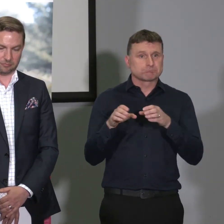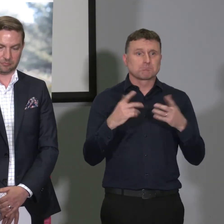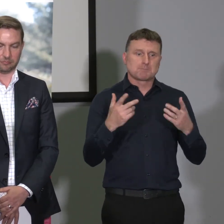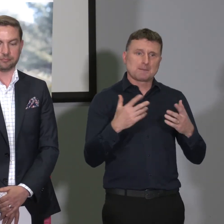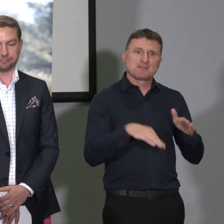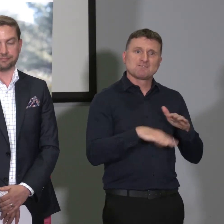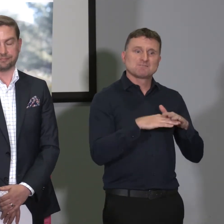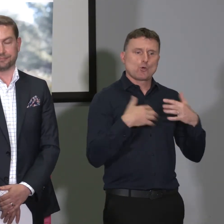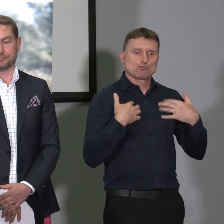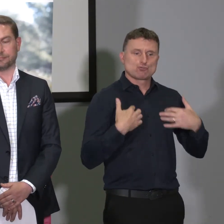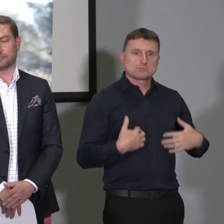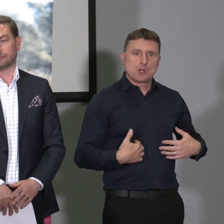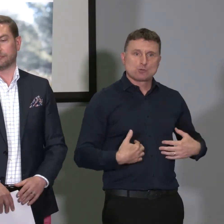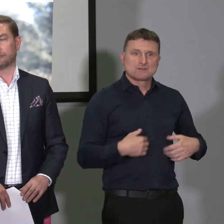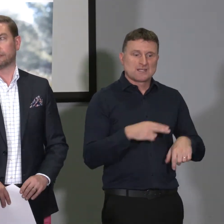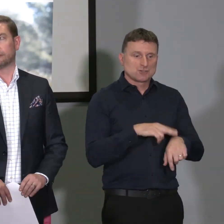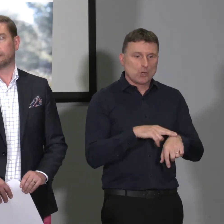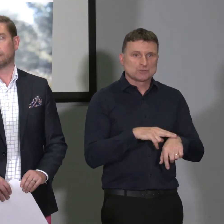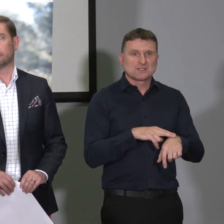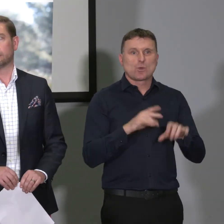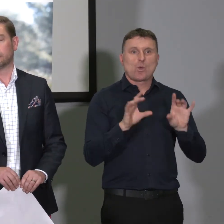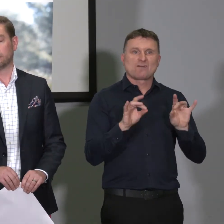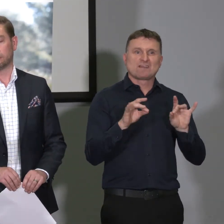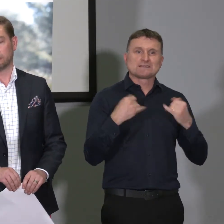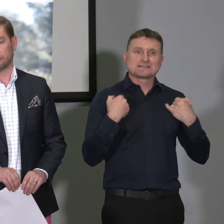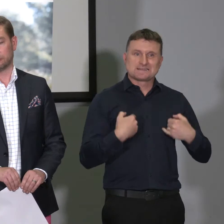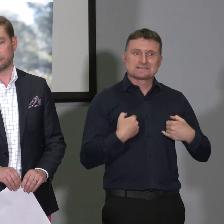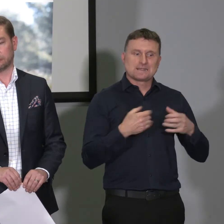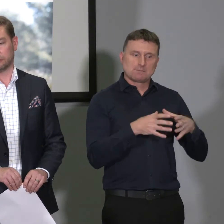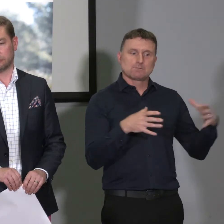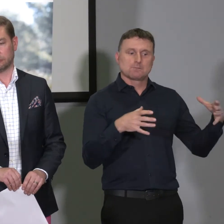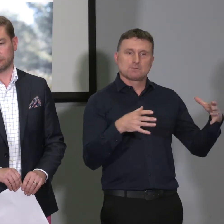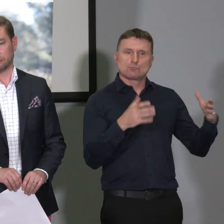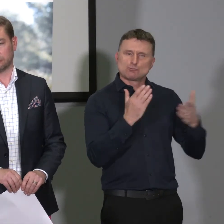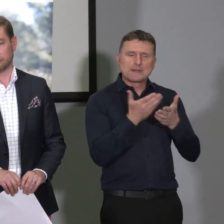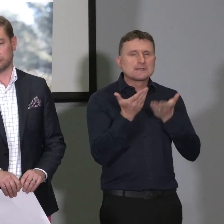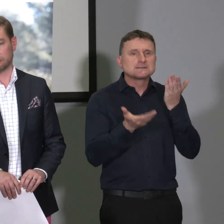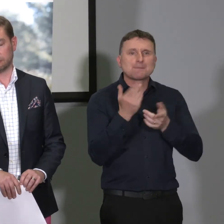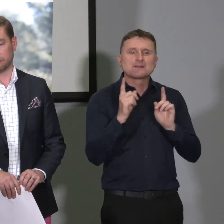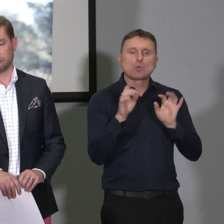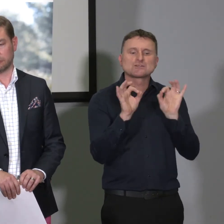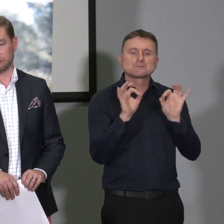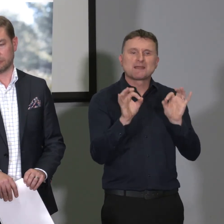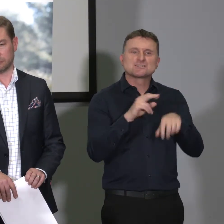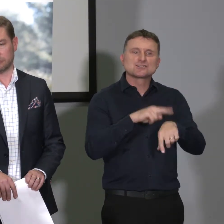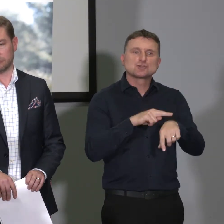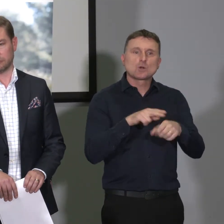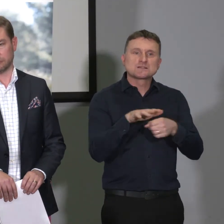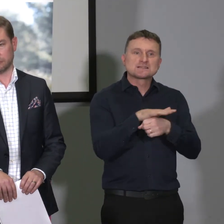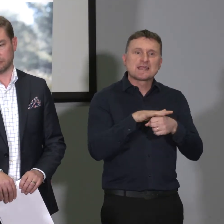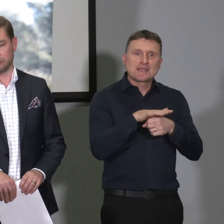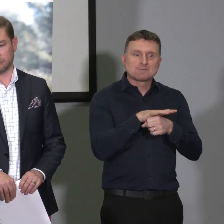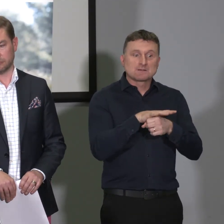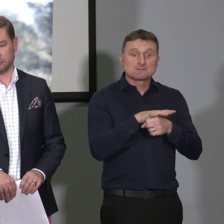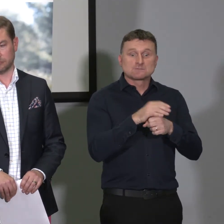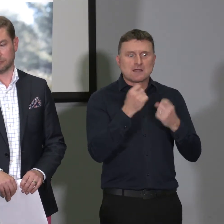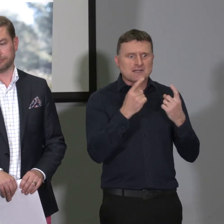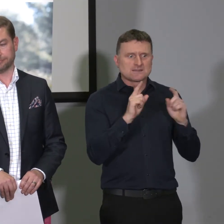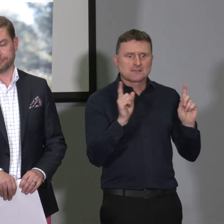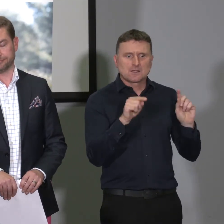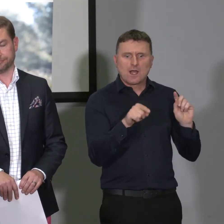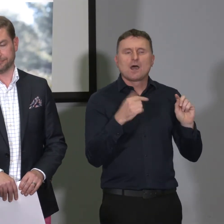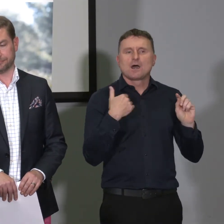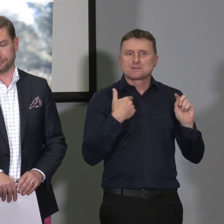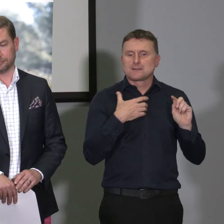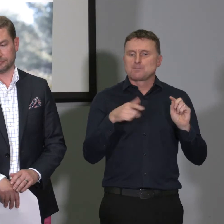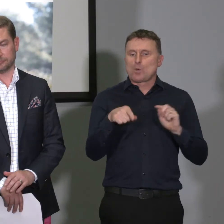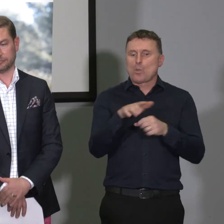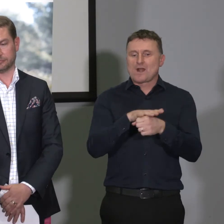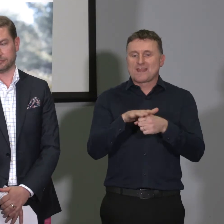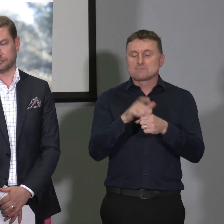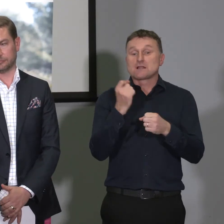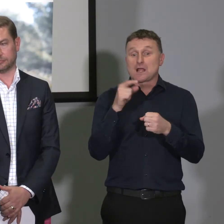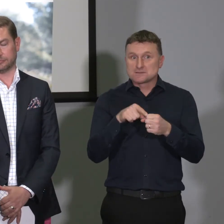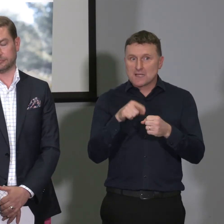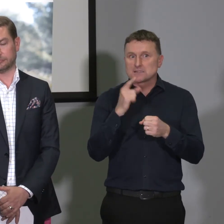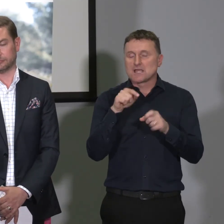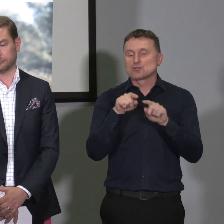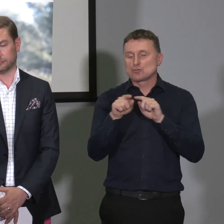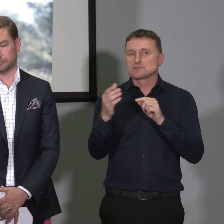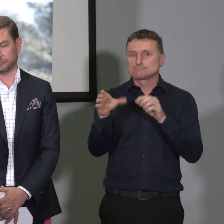have our full quota of